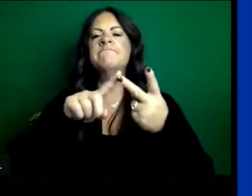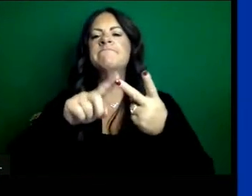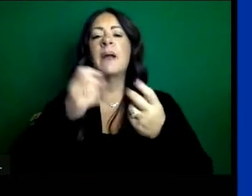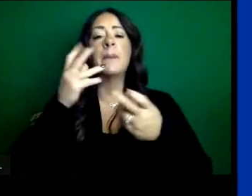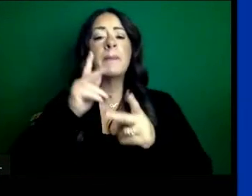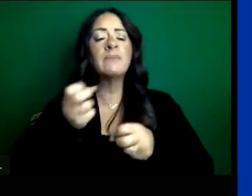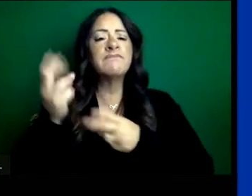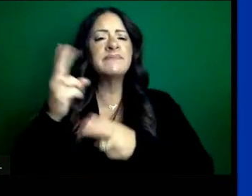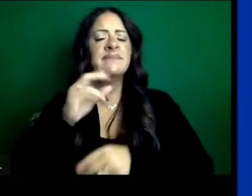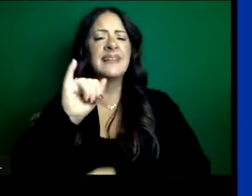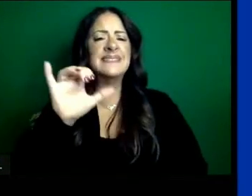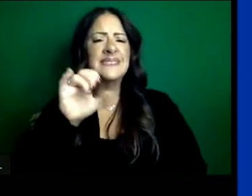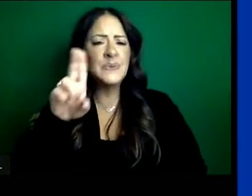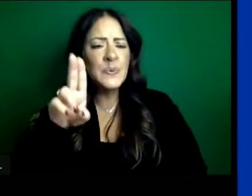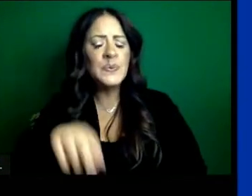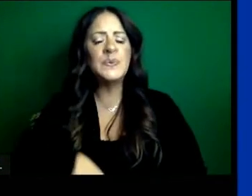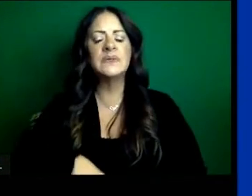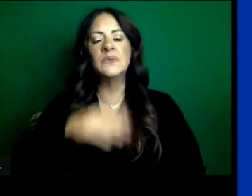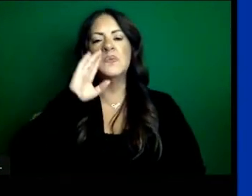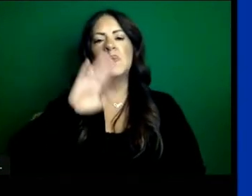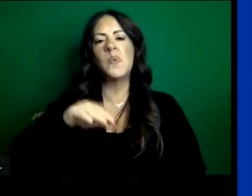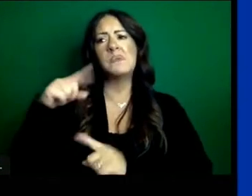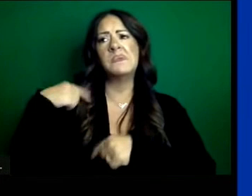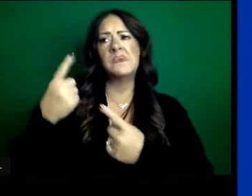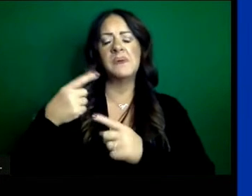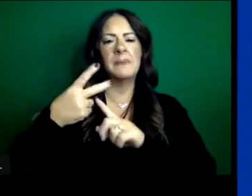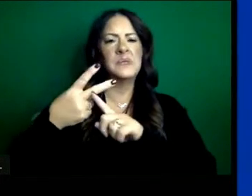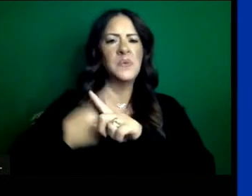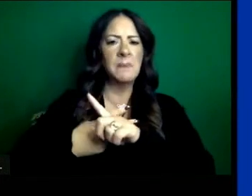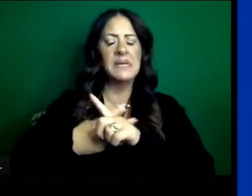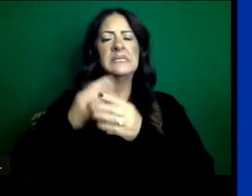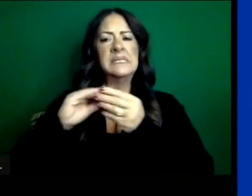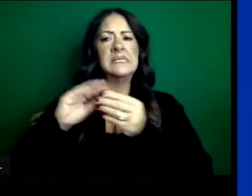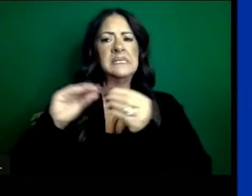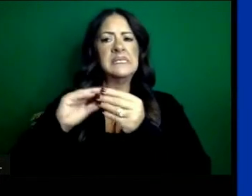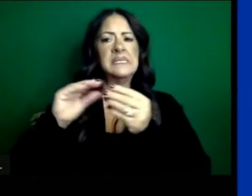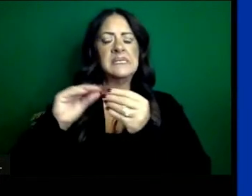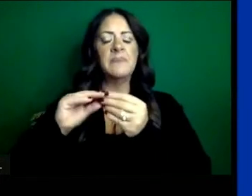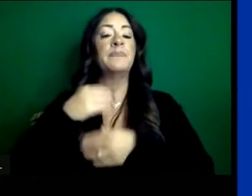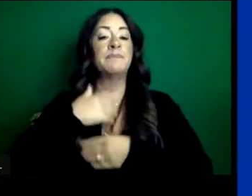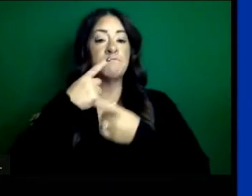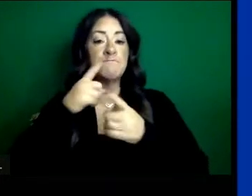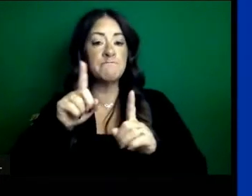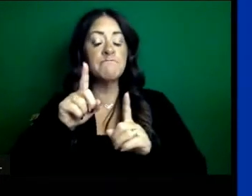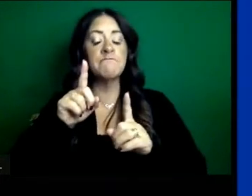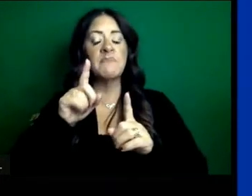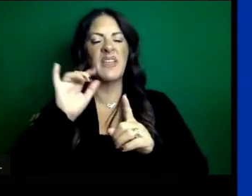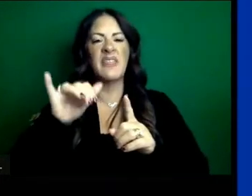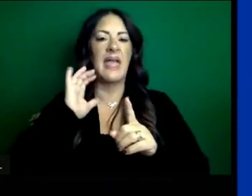NEXT SLIDE. WE HAVE BEEN FOCUSED ON HOSPITALIZATIONS, ON ICU